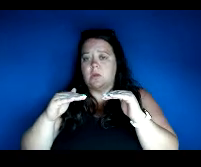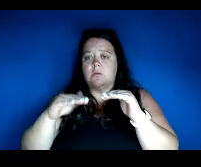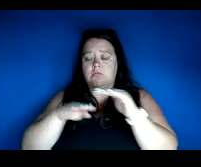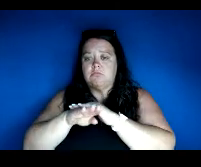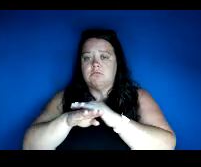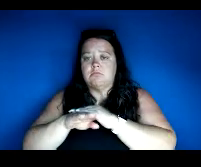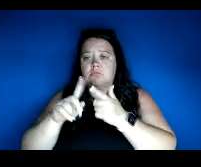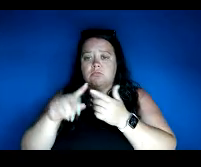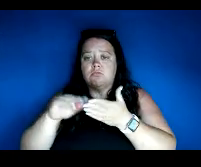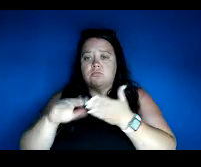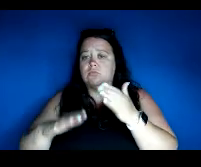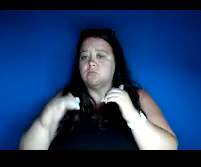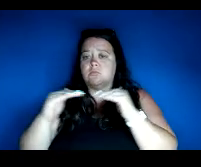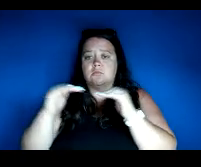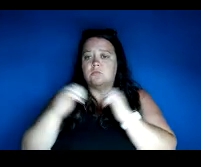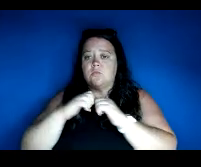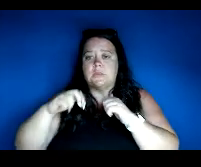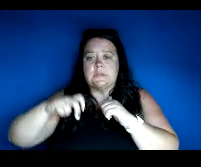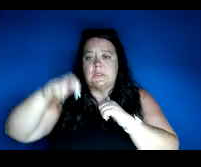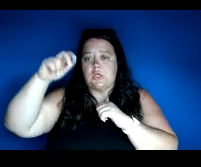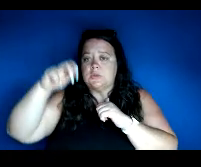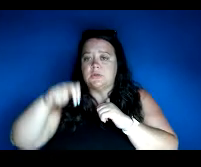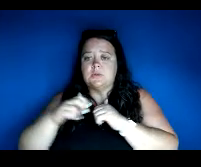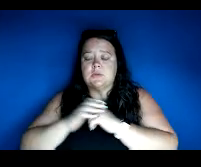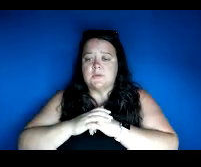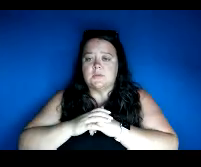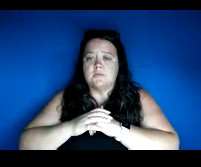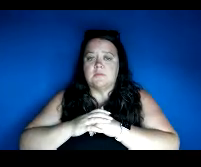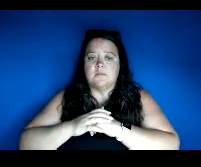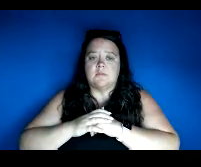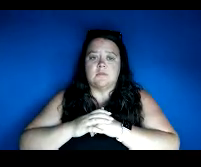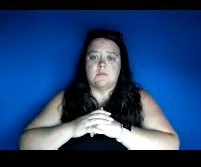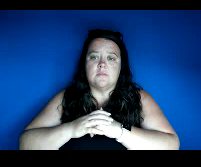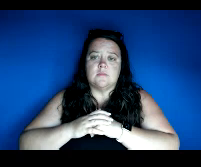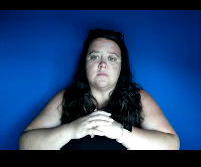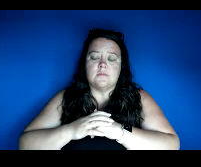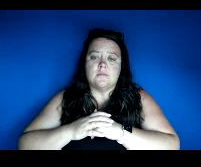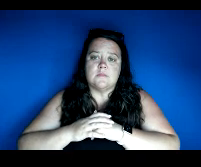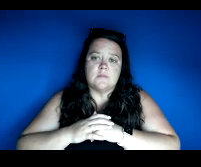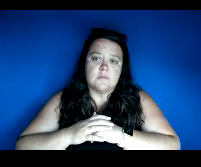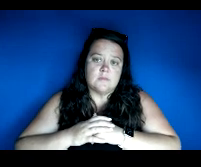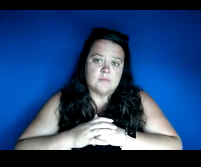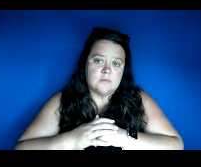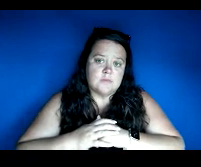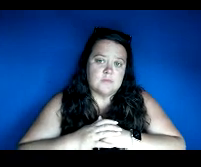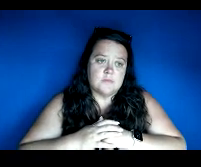And so, usually, whatever kind of, you know, if there's a key or a CATcard needed